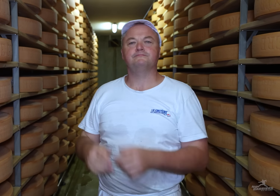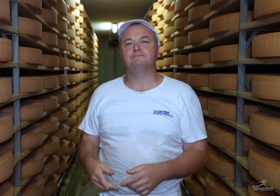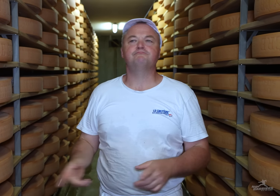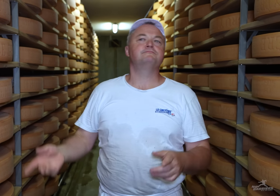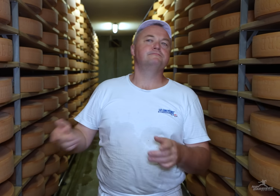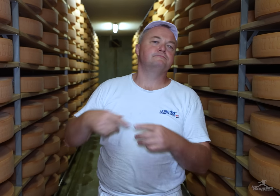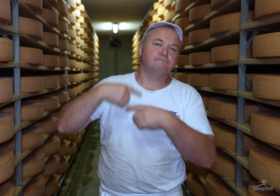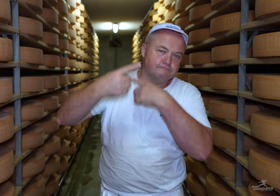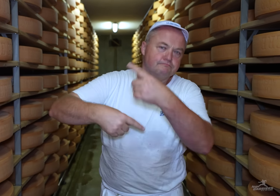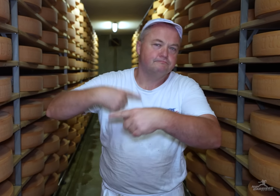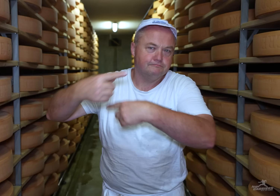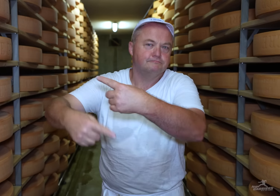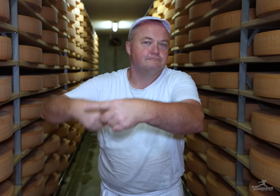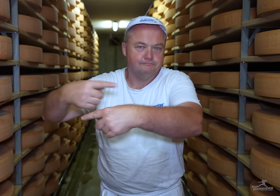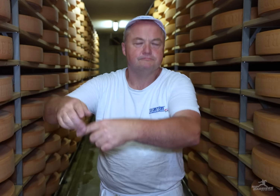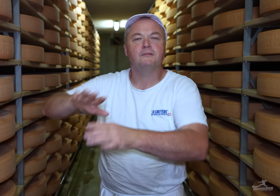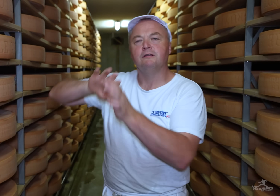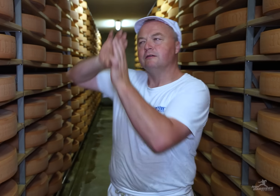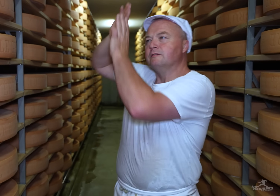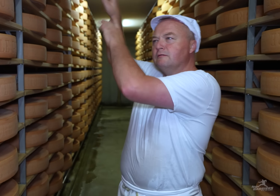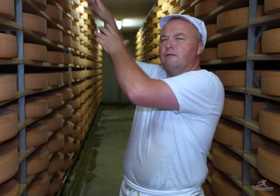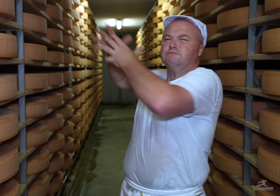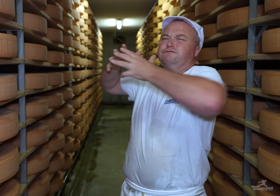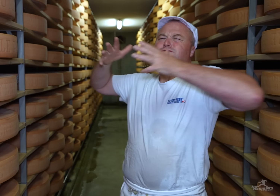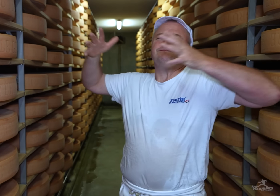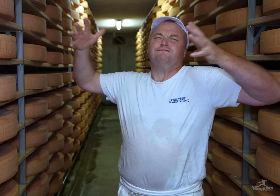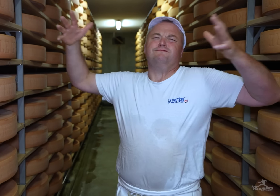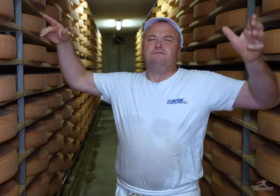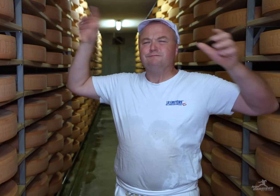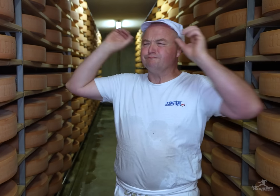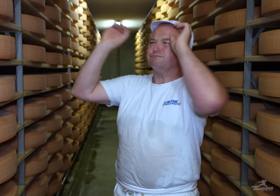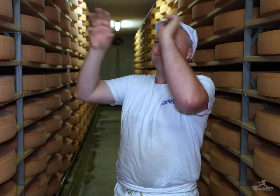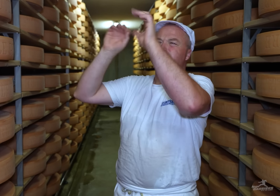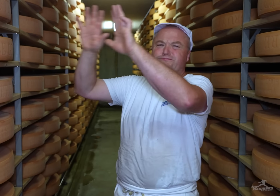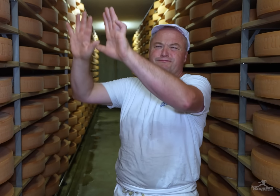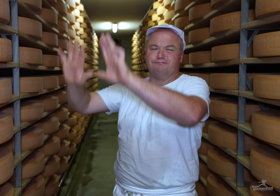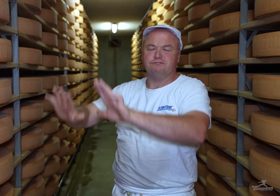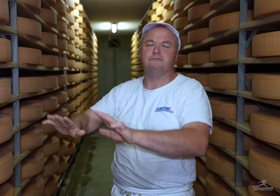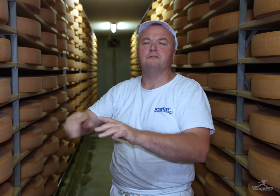Everything rotates. We have a separate room piled with cheese